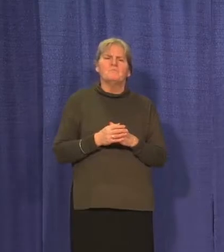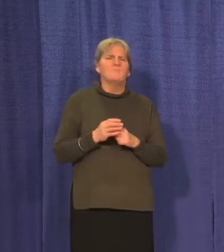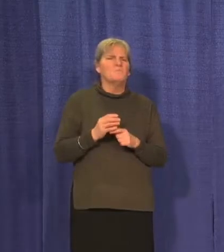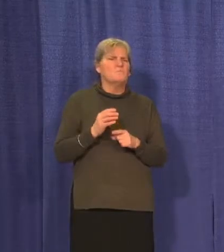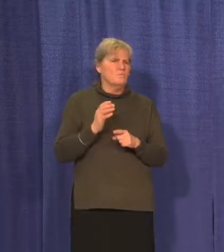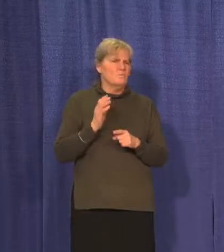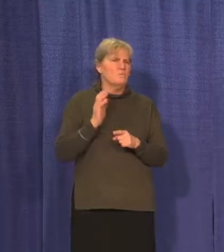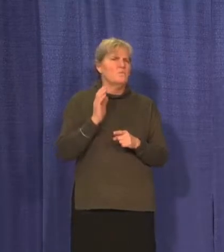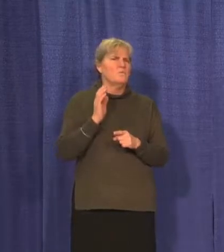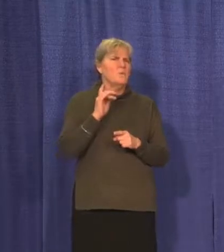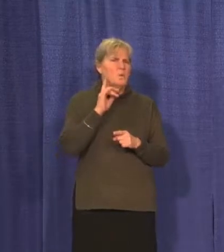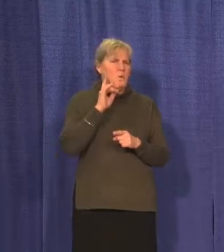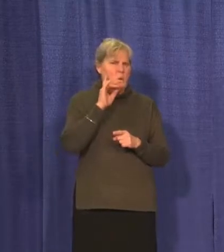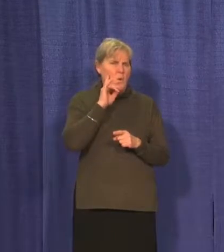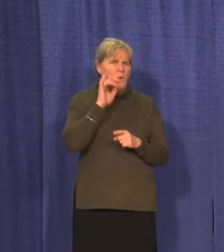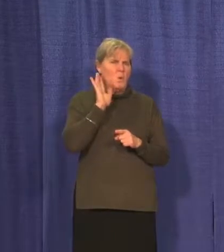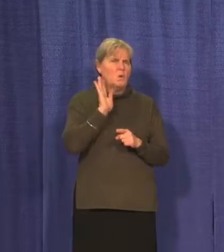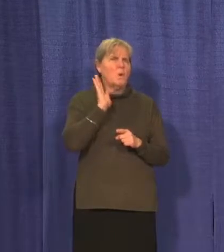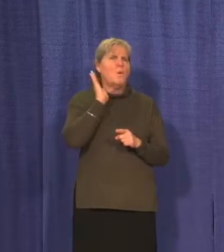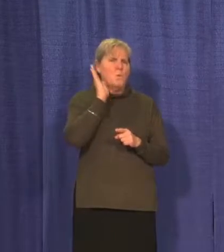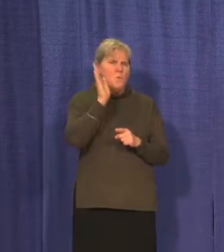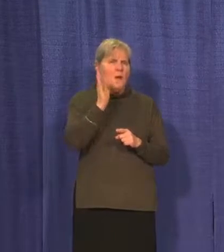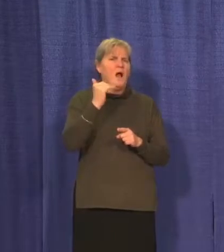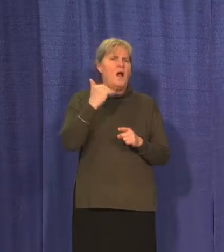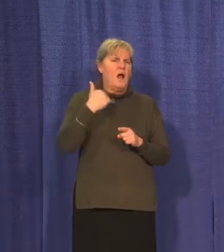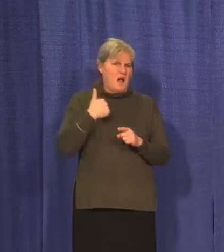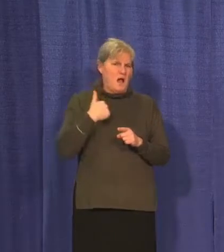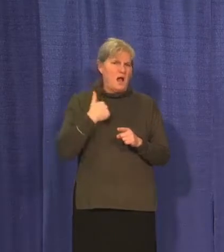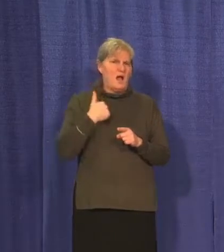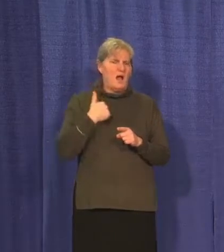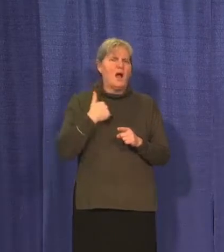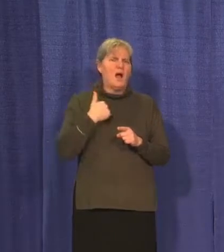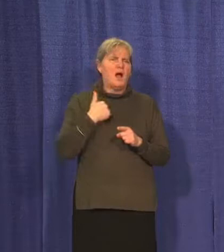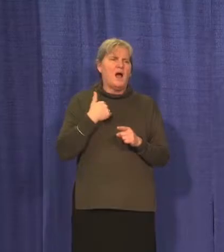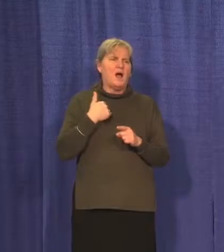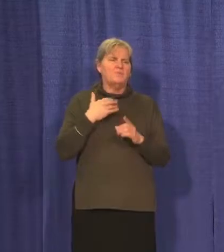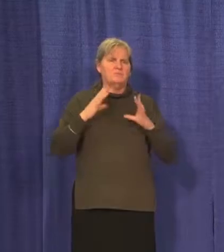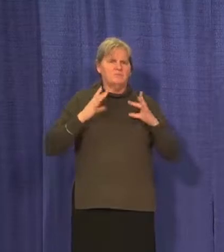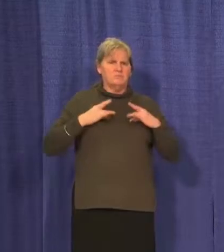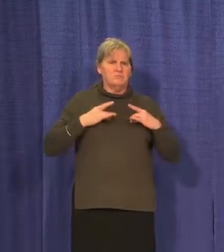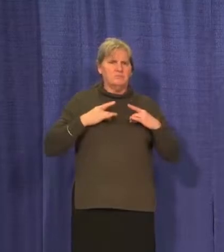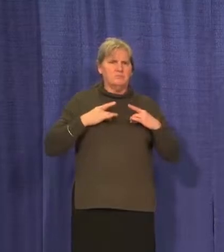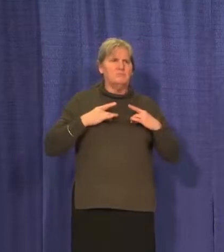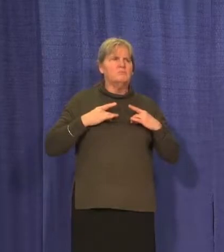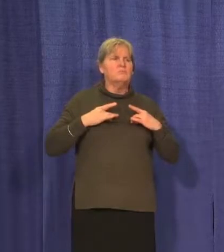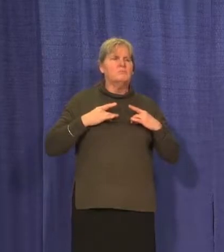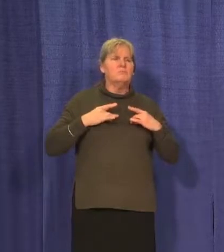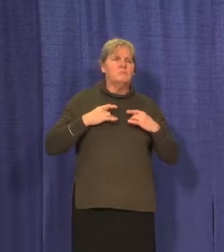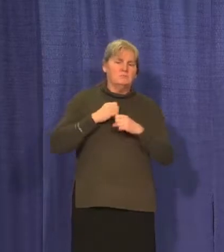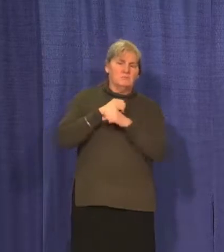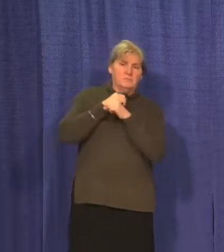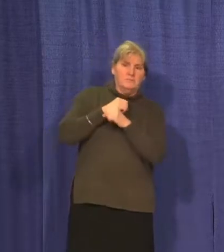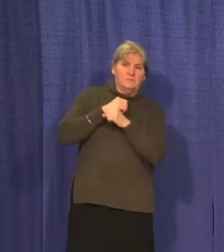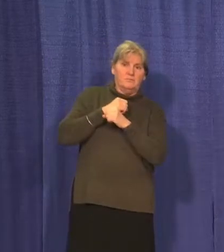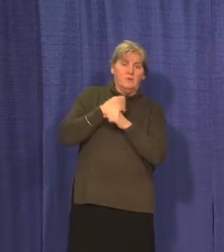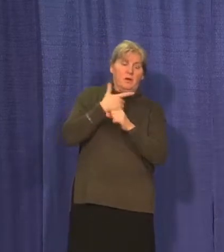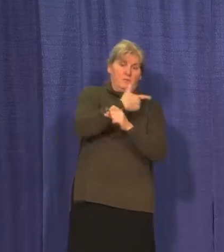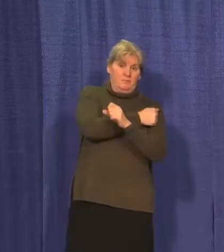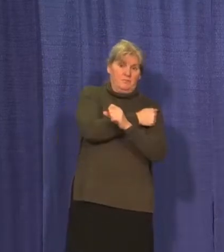have an effect on transmissions and not. We just-- the studies have just not yet been able to document that.